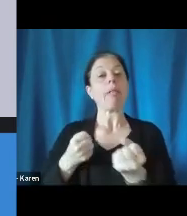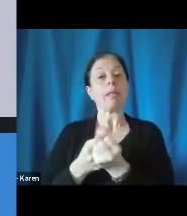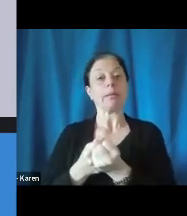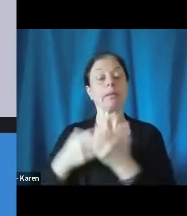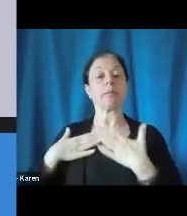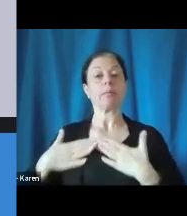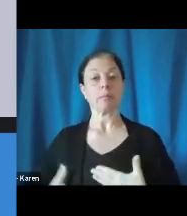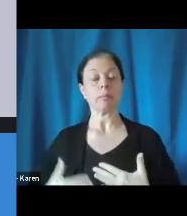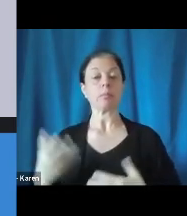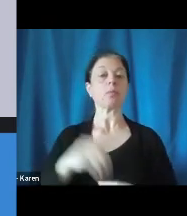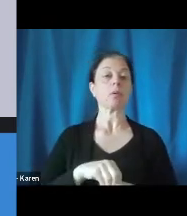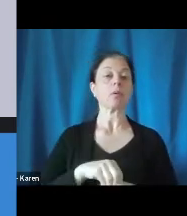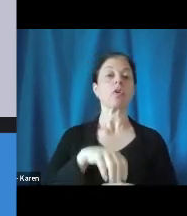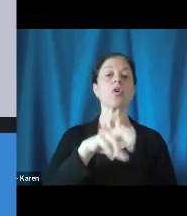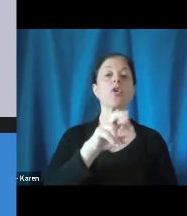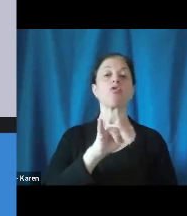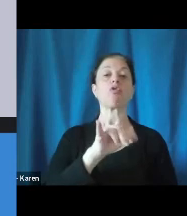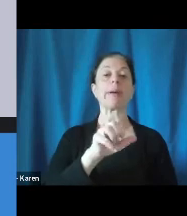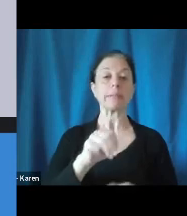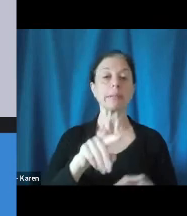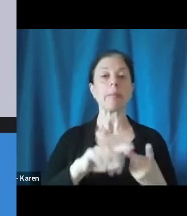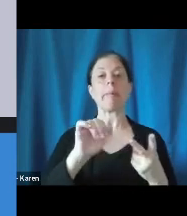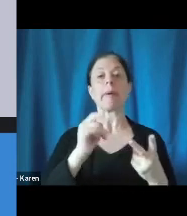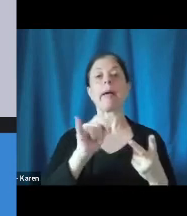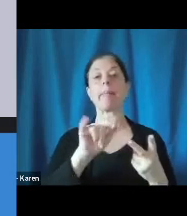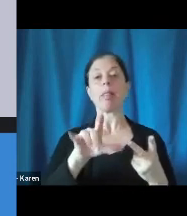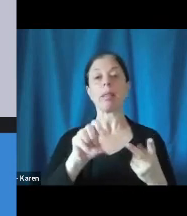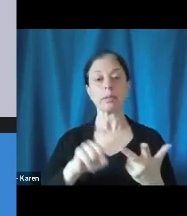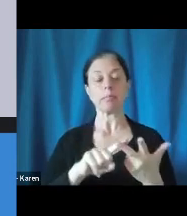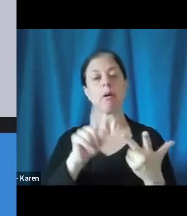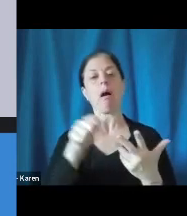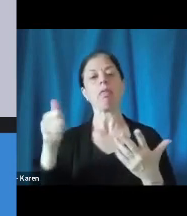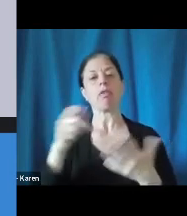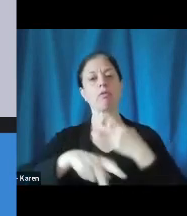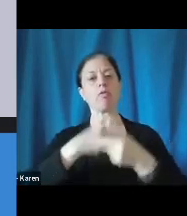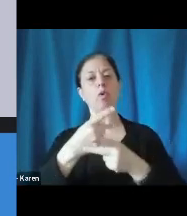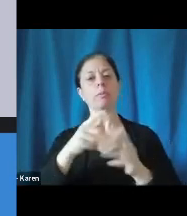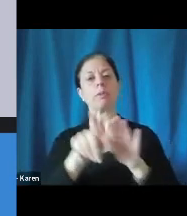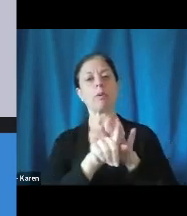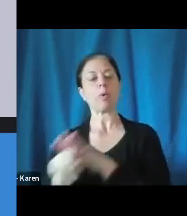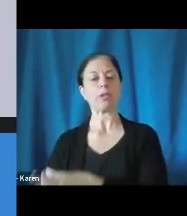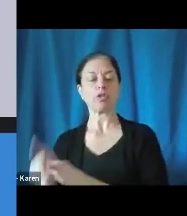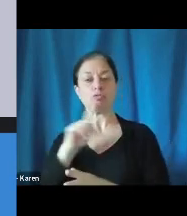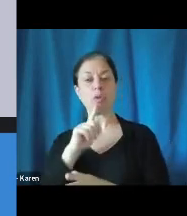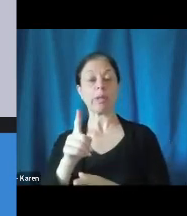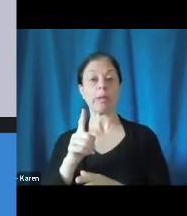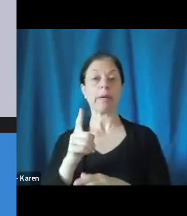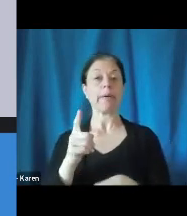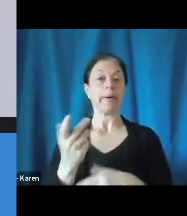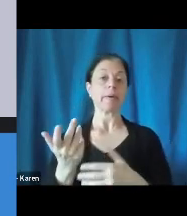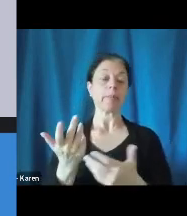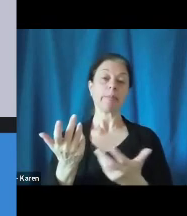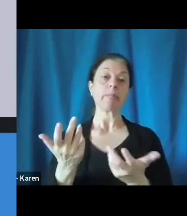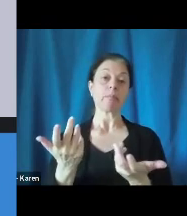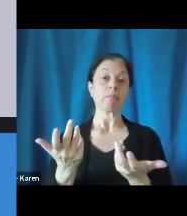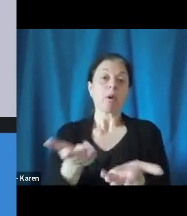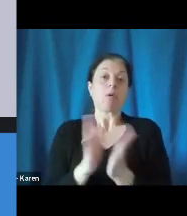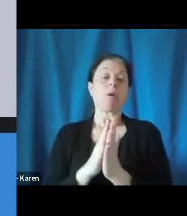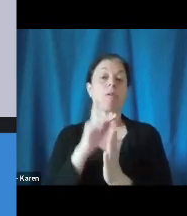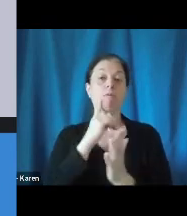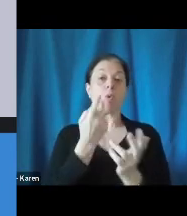and disability experience. It recognizes that ableism is intertwined with racism and capitalism and other forms of oppression and it